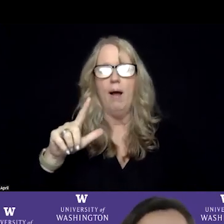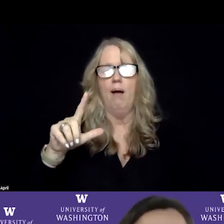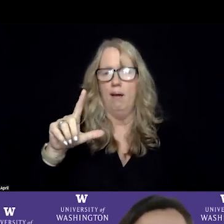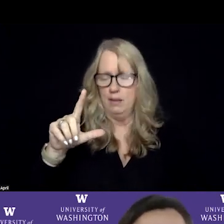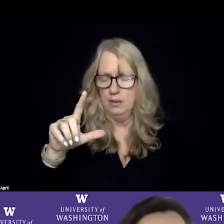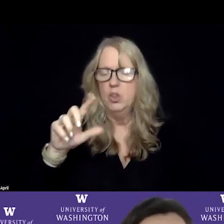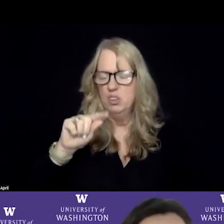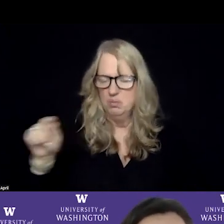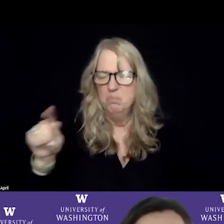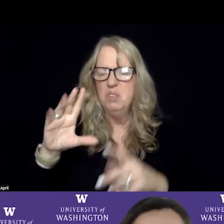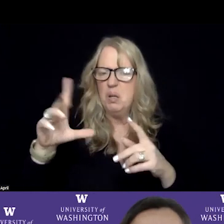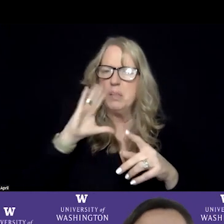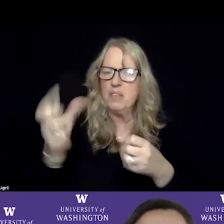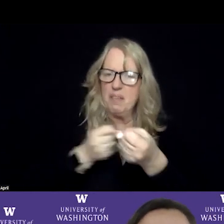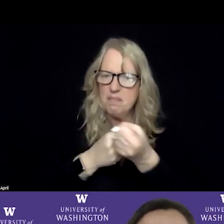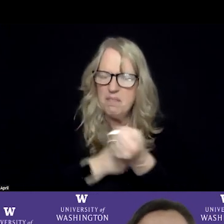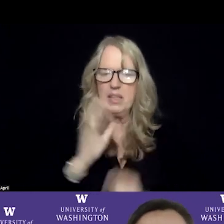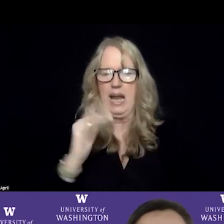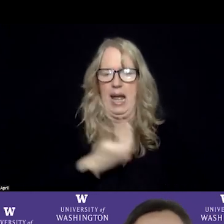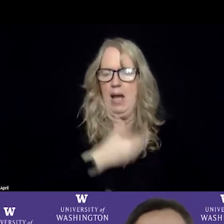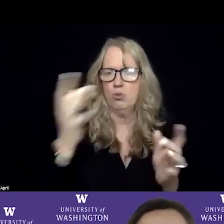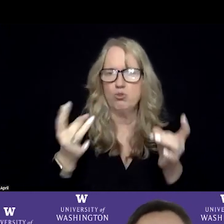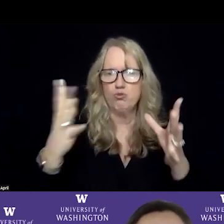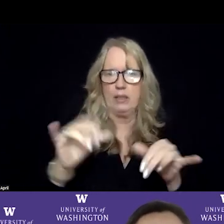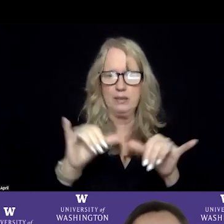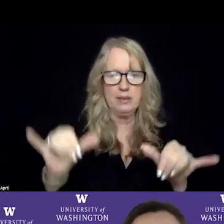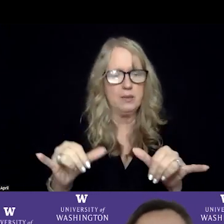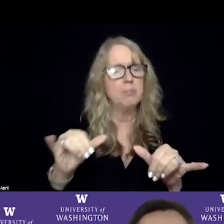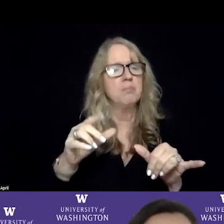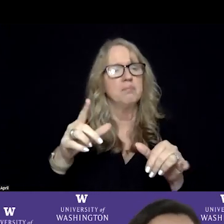988 CRISIS SYSTEM, WHICH HAS GIVEN US THE OPPORTUNITY TO LOOK AT THE CRISIS